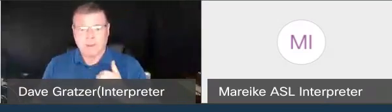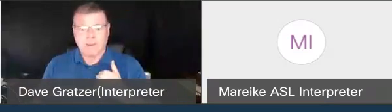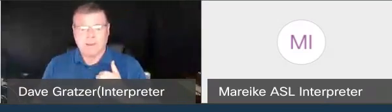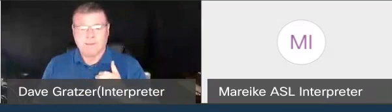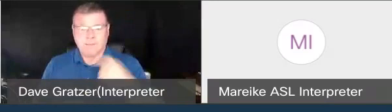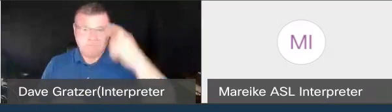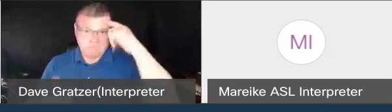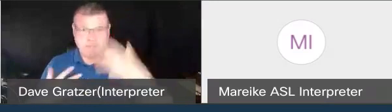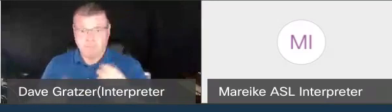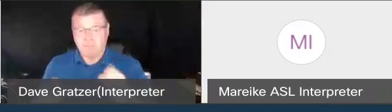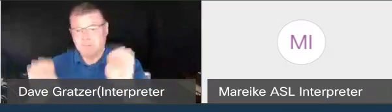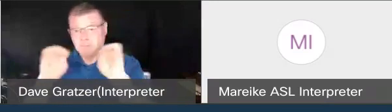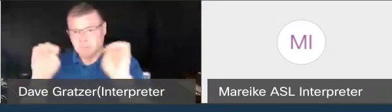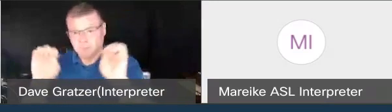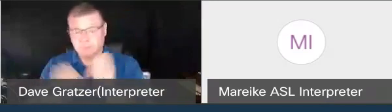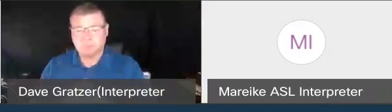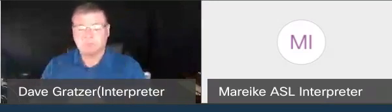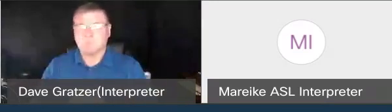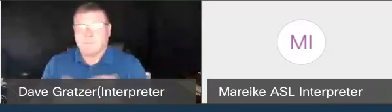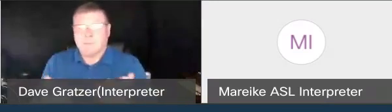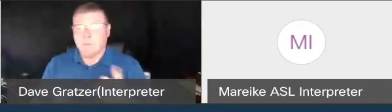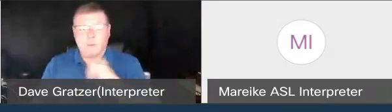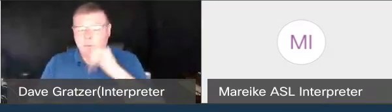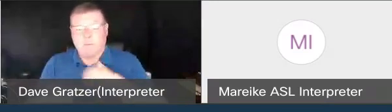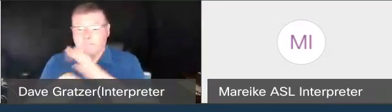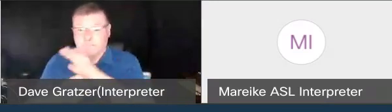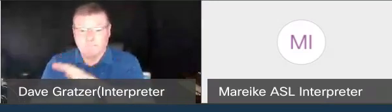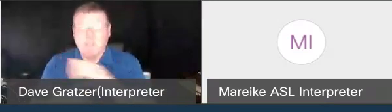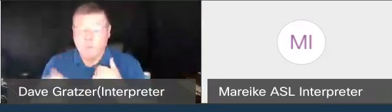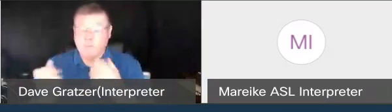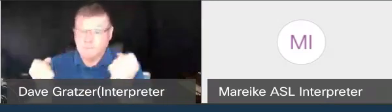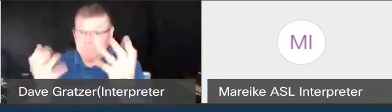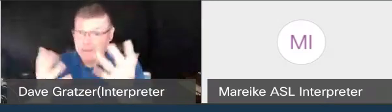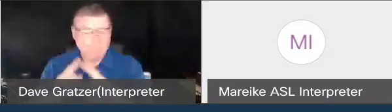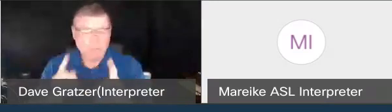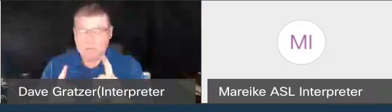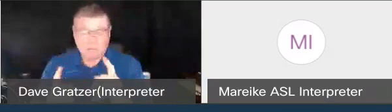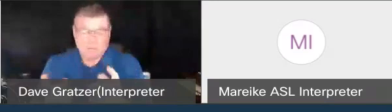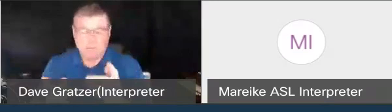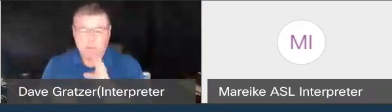Um, we just don't have enough. We've got a lot, but basically, we-- we probably could never have enough,